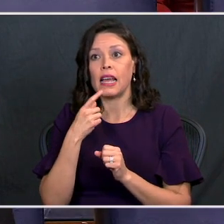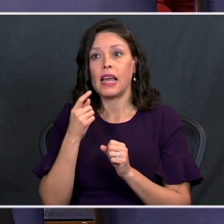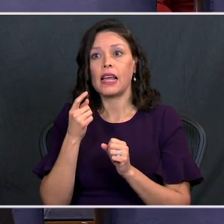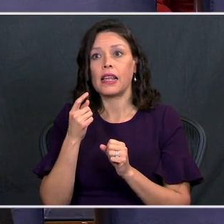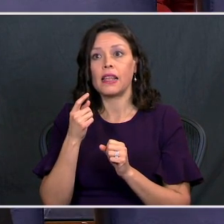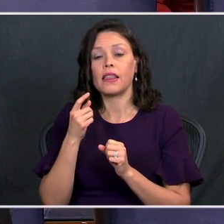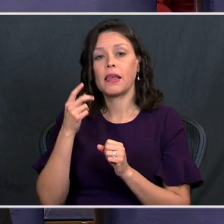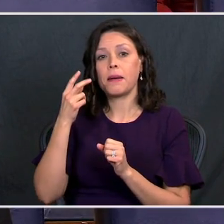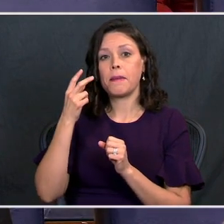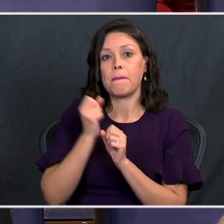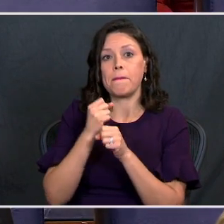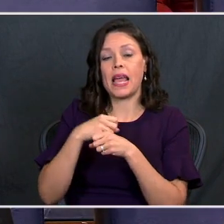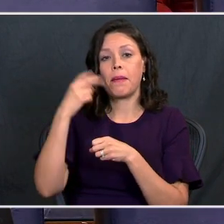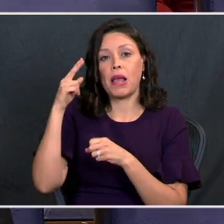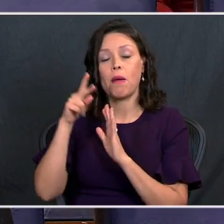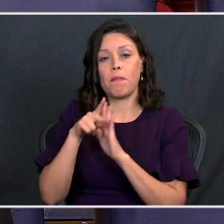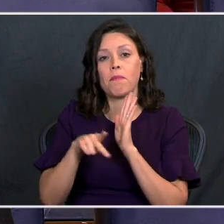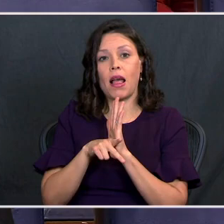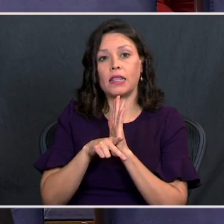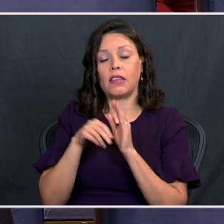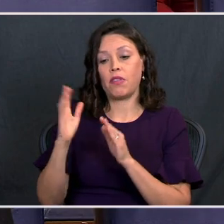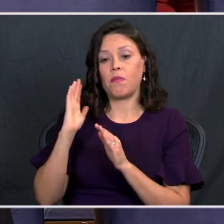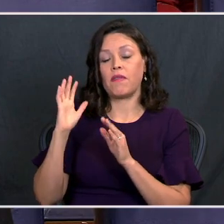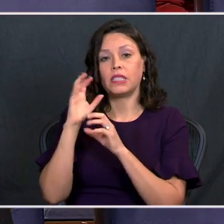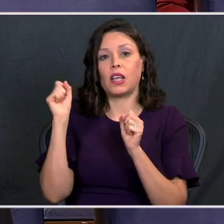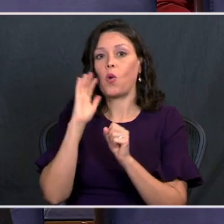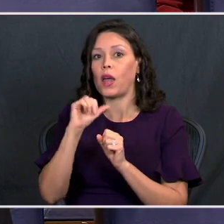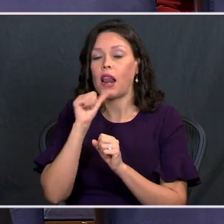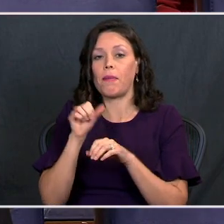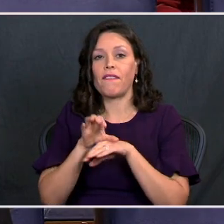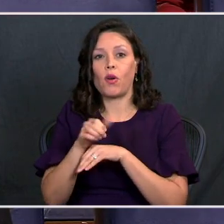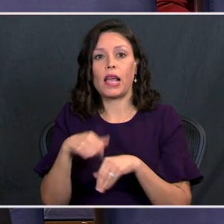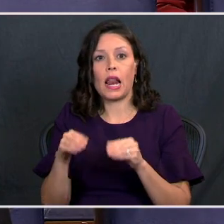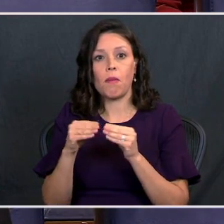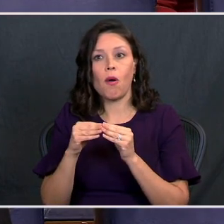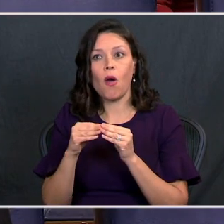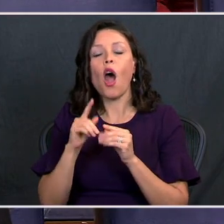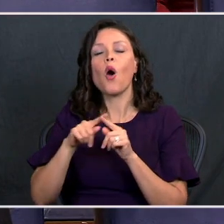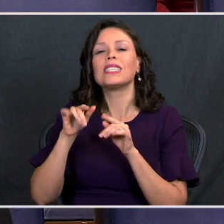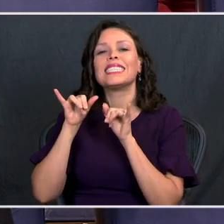from the prior administration would not be enforced anymore, but there are thousands of people